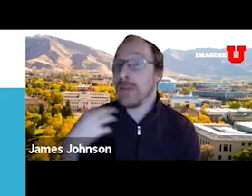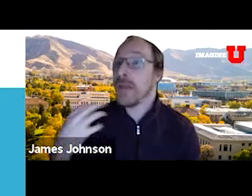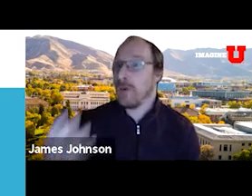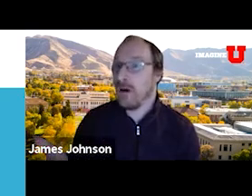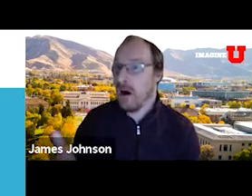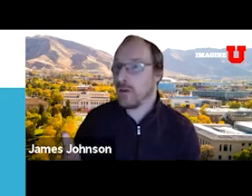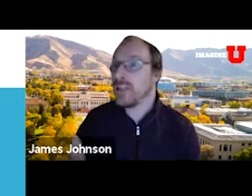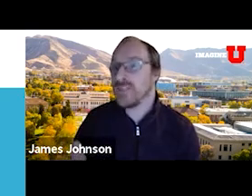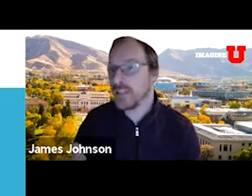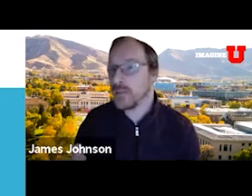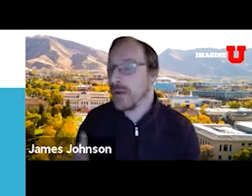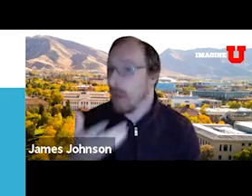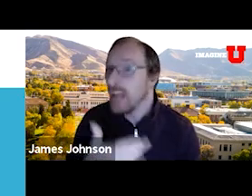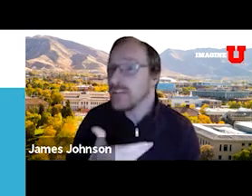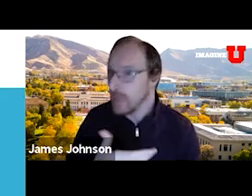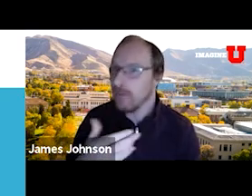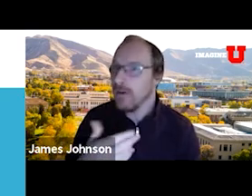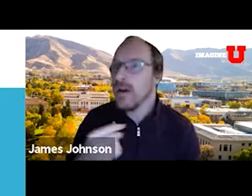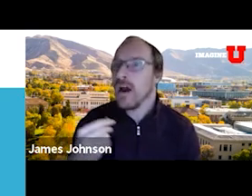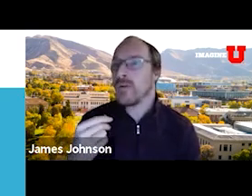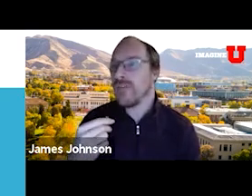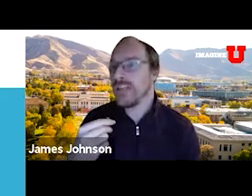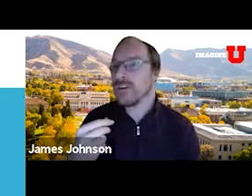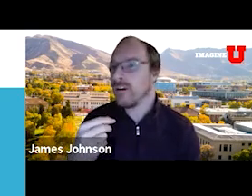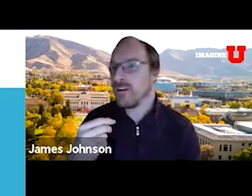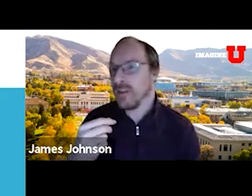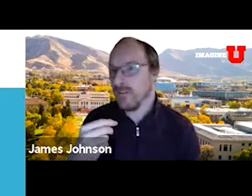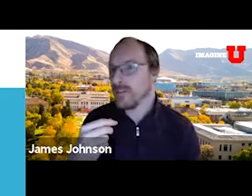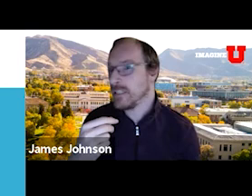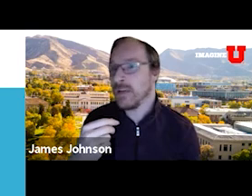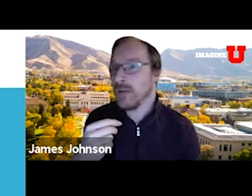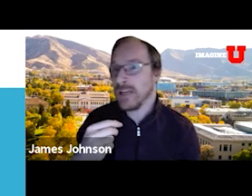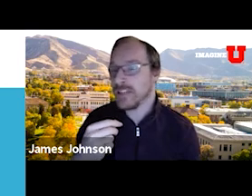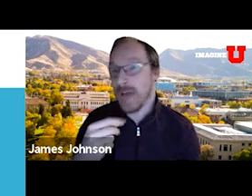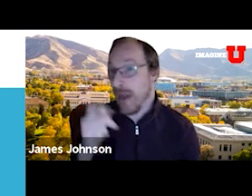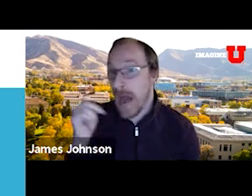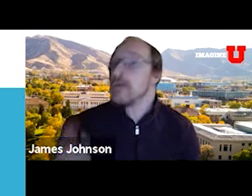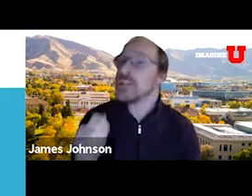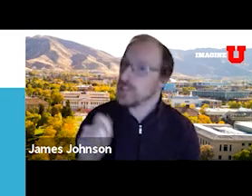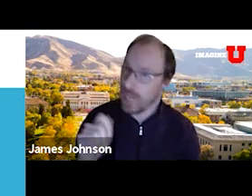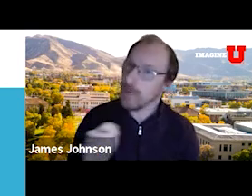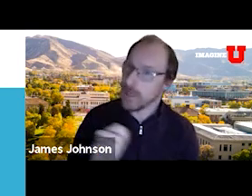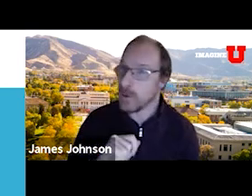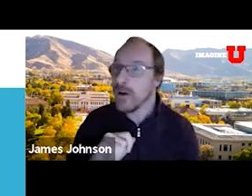people are listening to me. When I tell a professor here at the university something needs to happen, I must tell you,